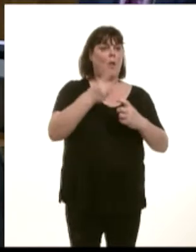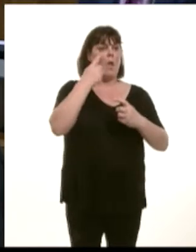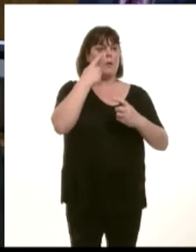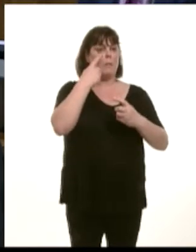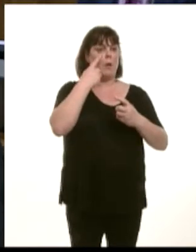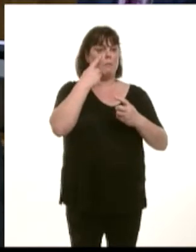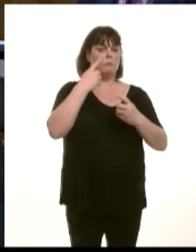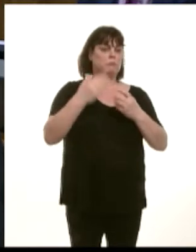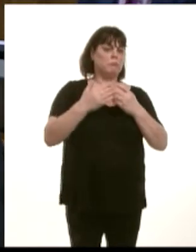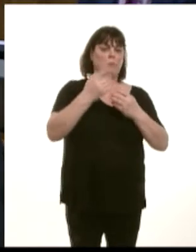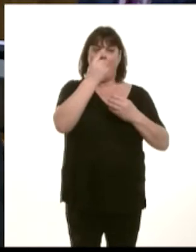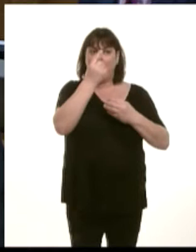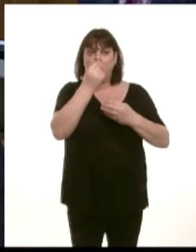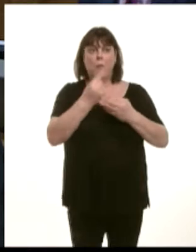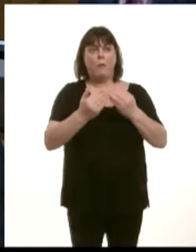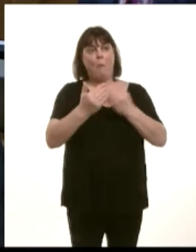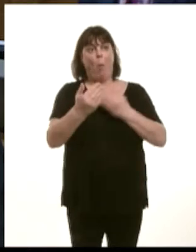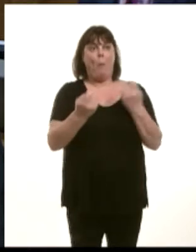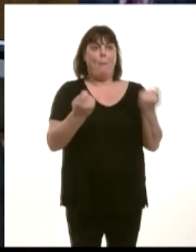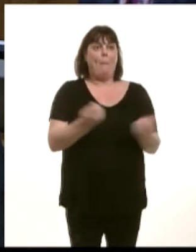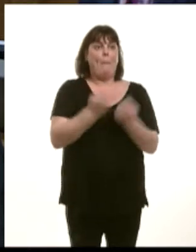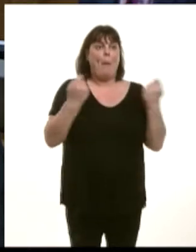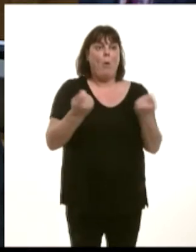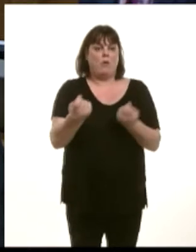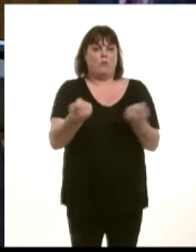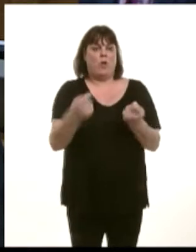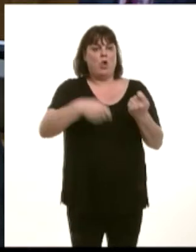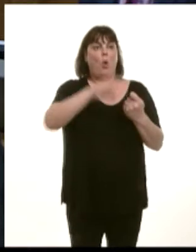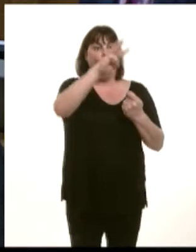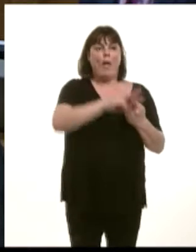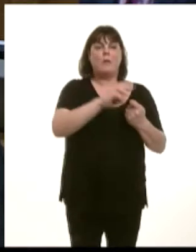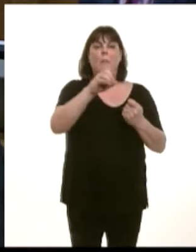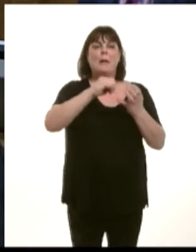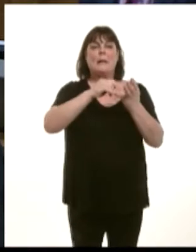powers for Wales. I have to say that the Smith commission’s recommendations have certainly thrown much